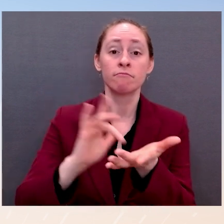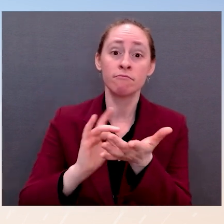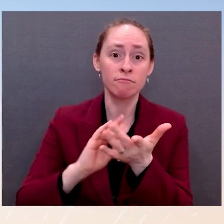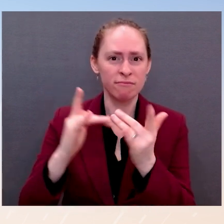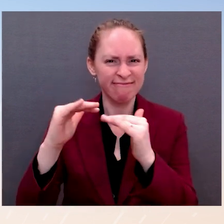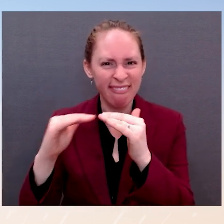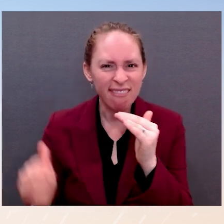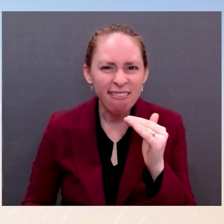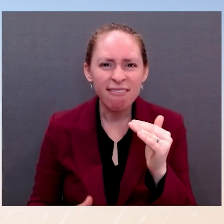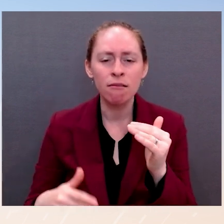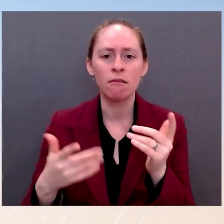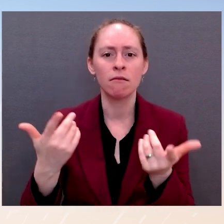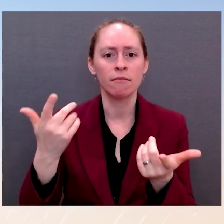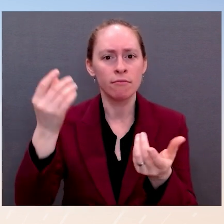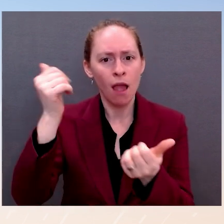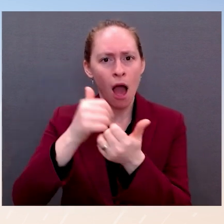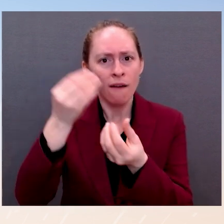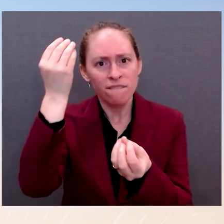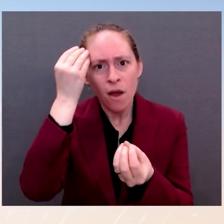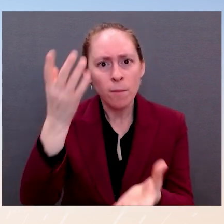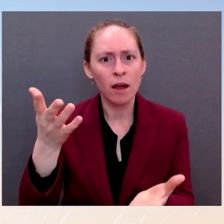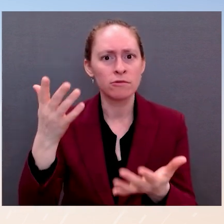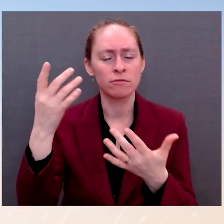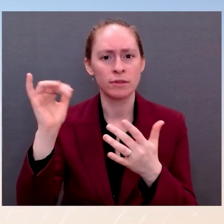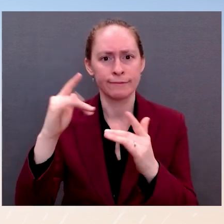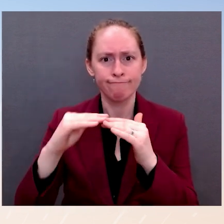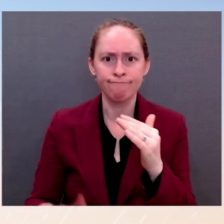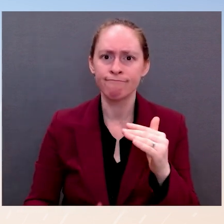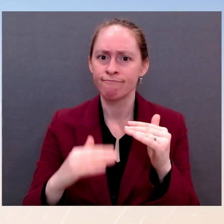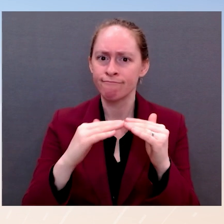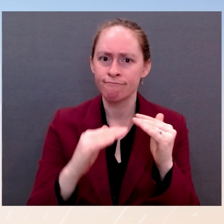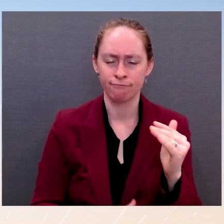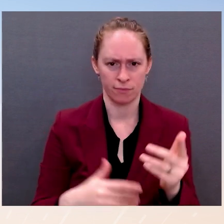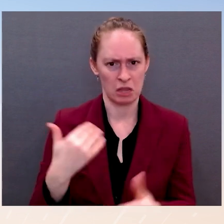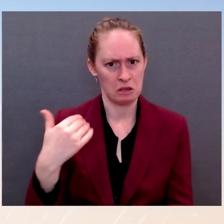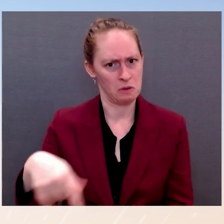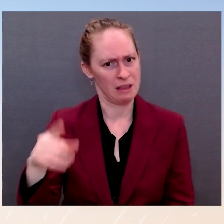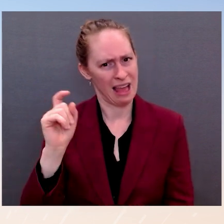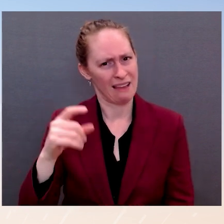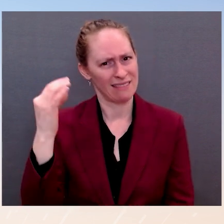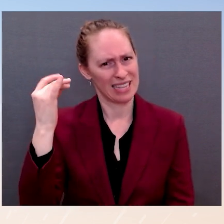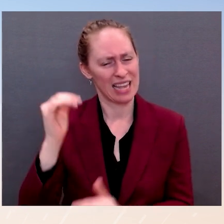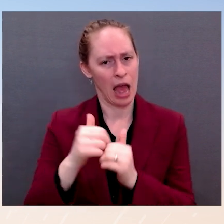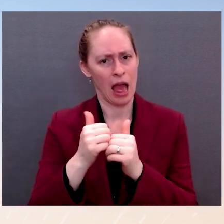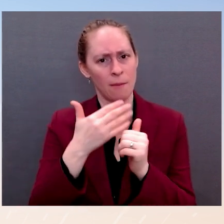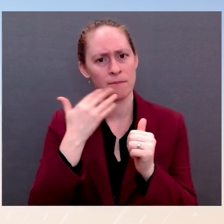continued efforts both within and beyond the health care system will be important to reduce ongoing racial disparities